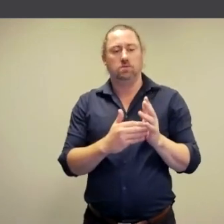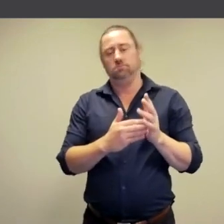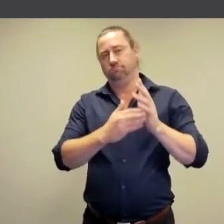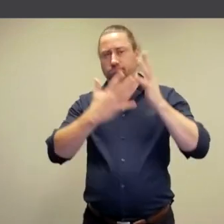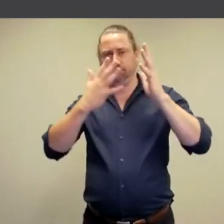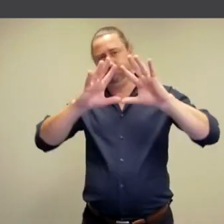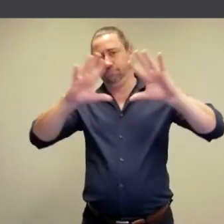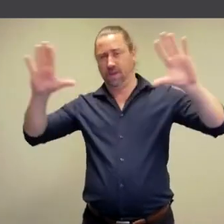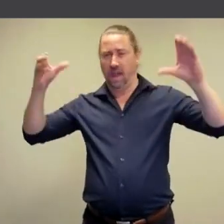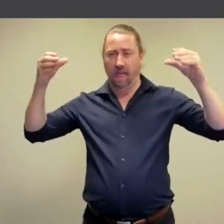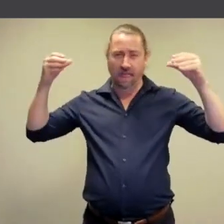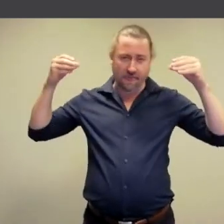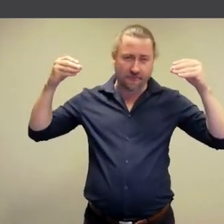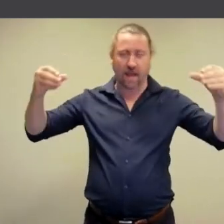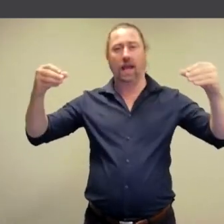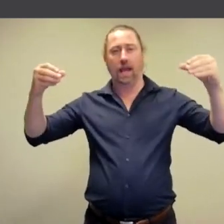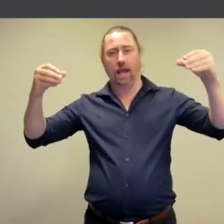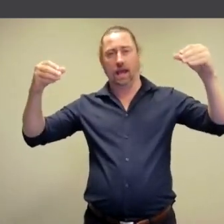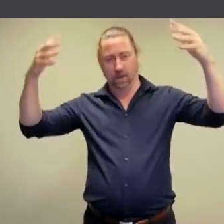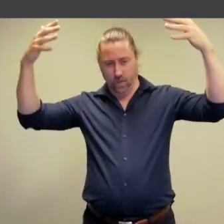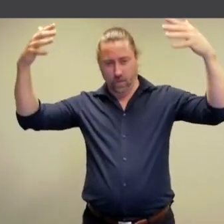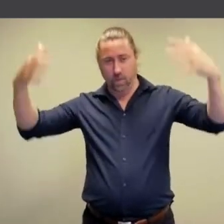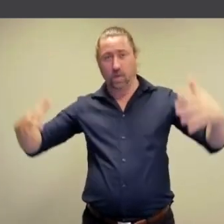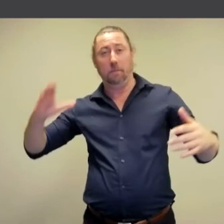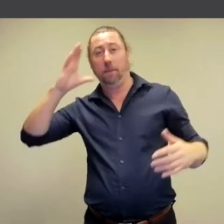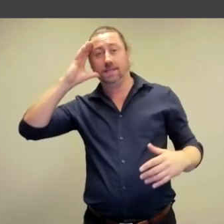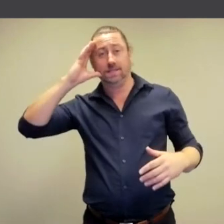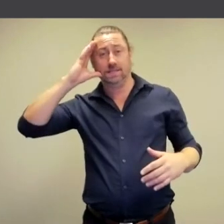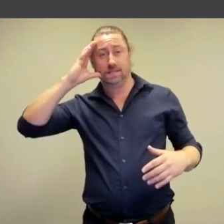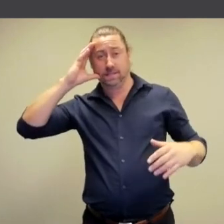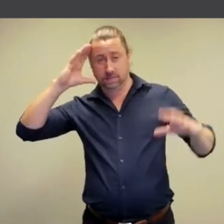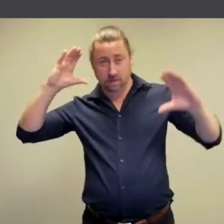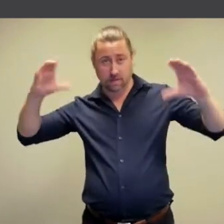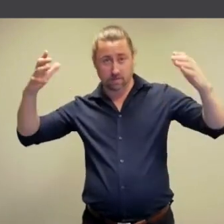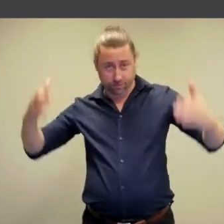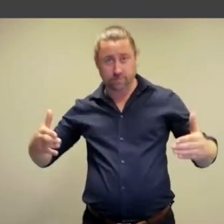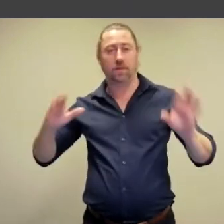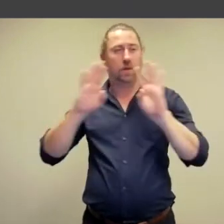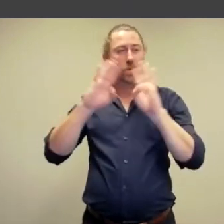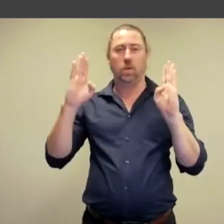thick high sloped beds